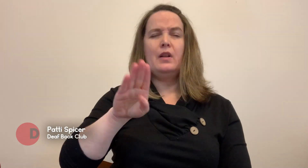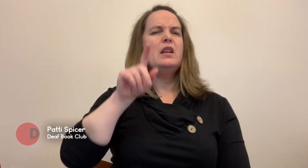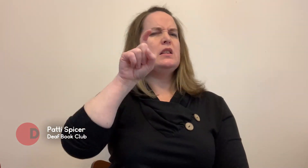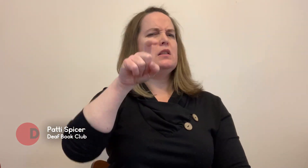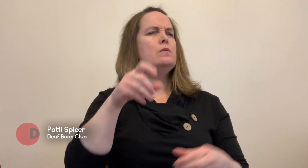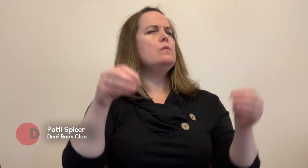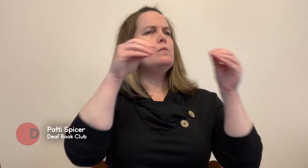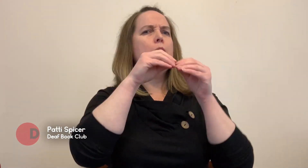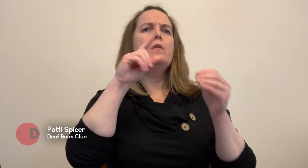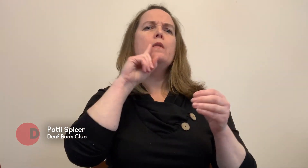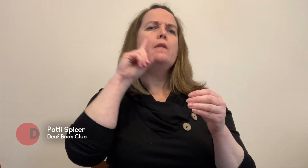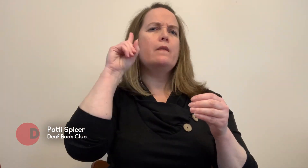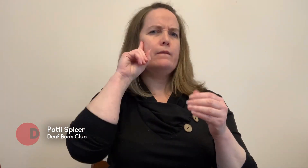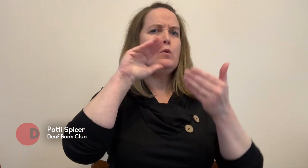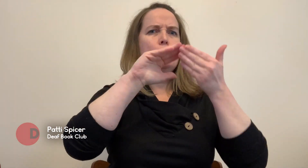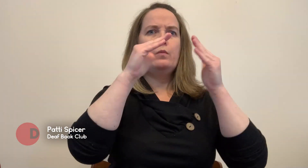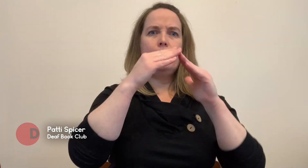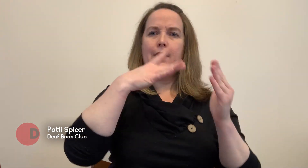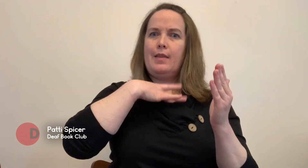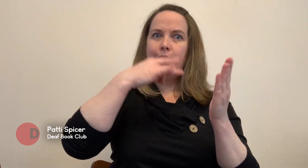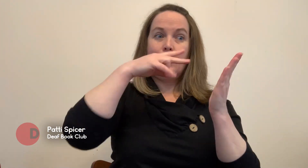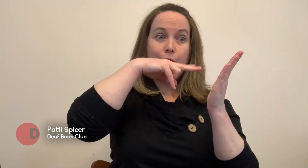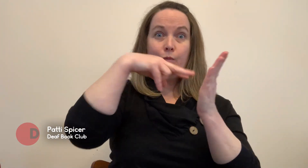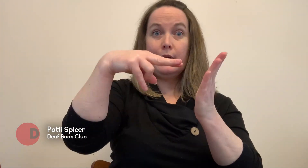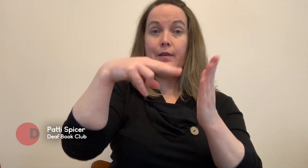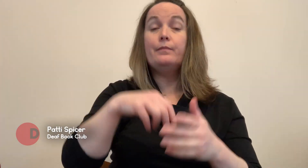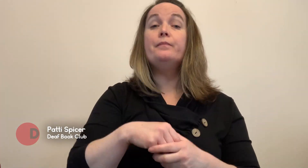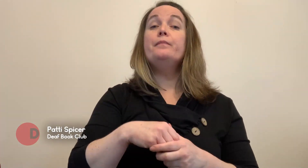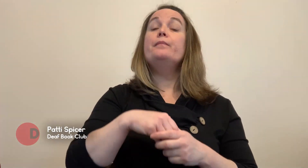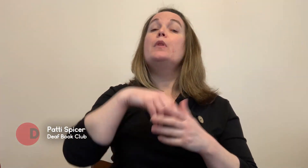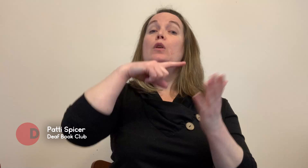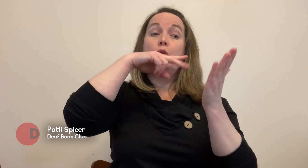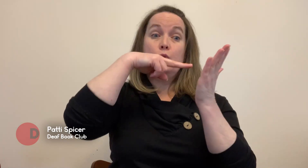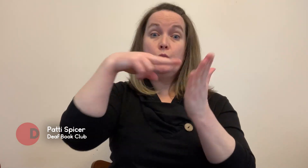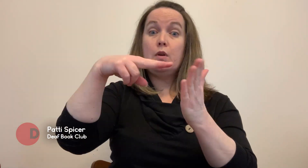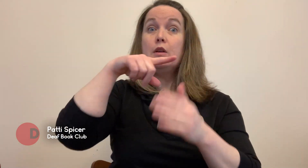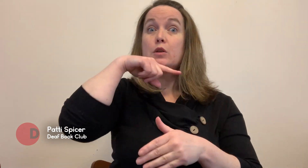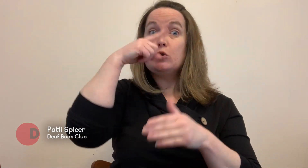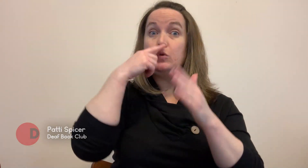There should be more people in the Deaf Community who like to read books.